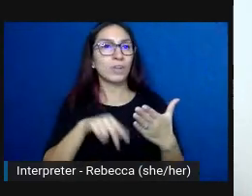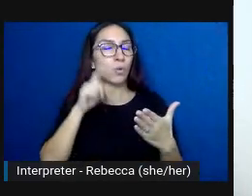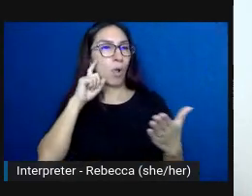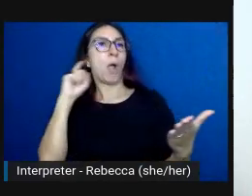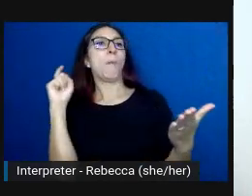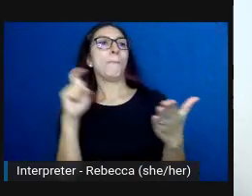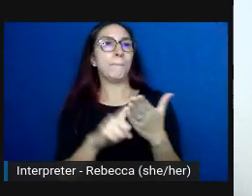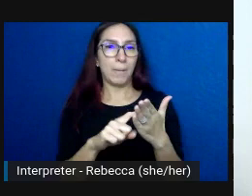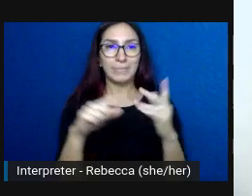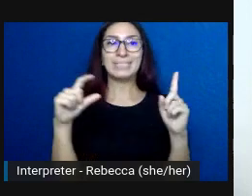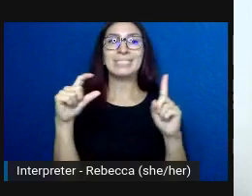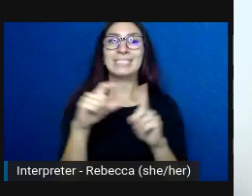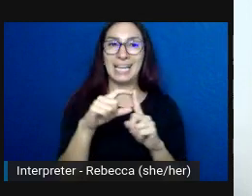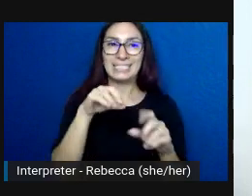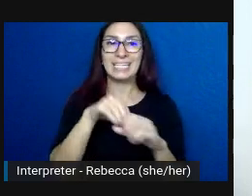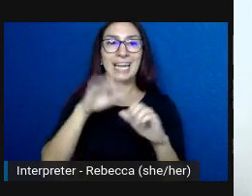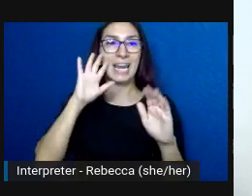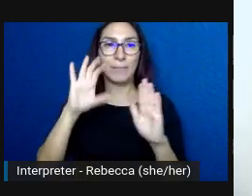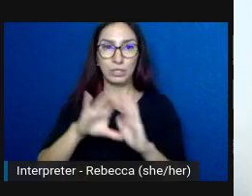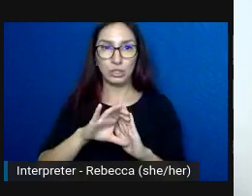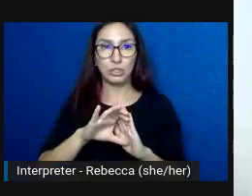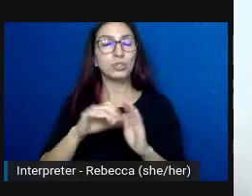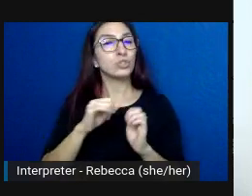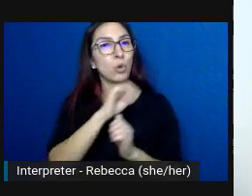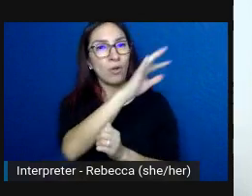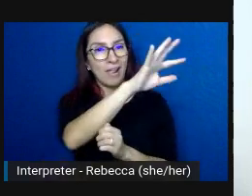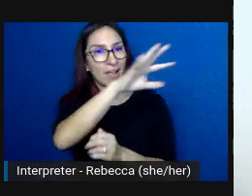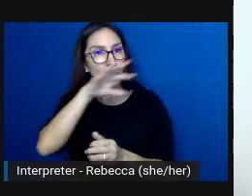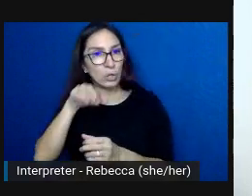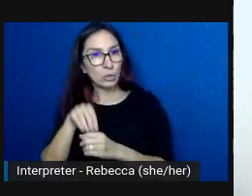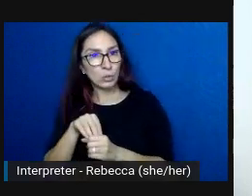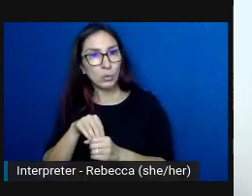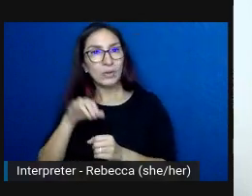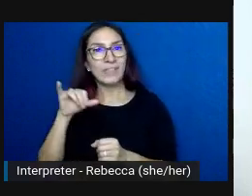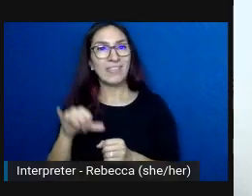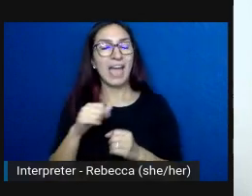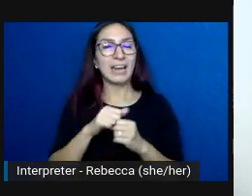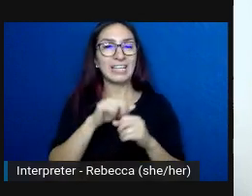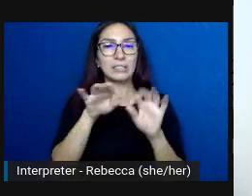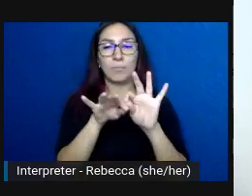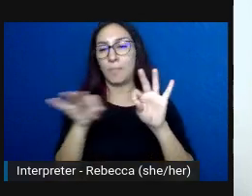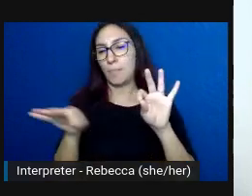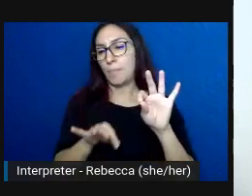Include the text as part of your alt text description.